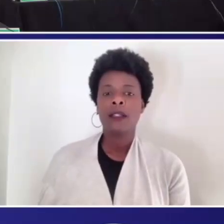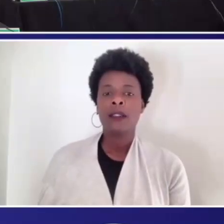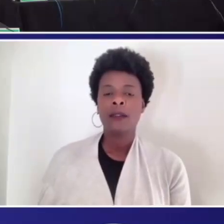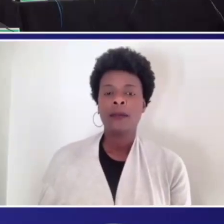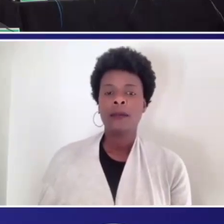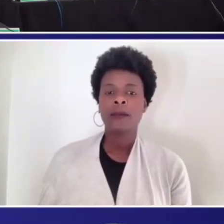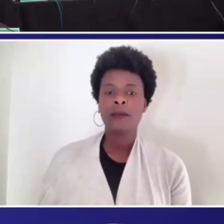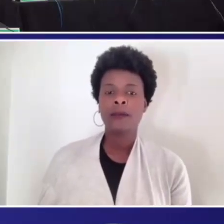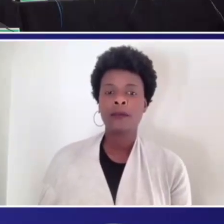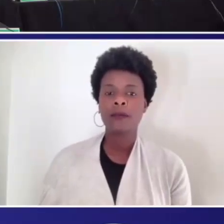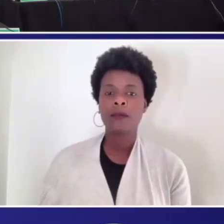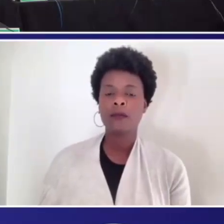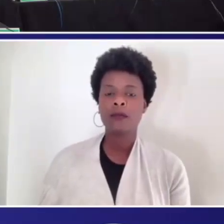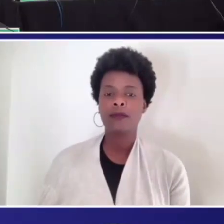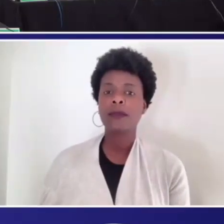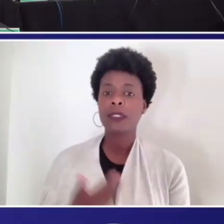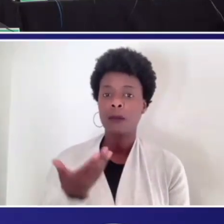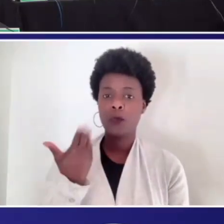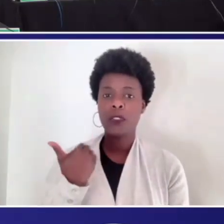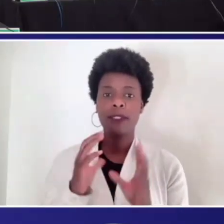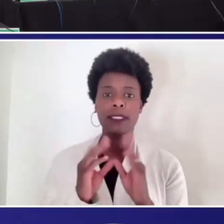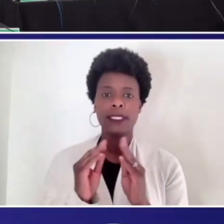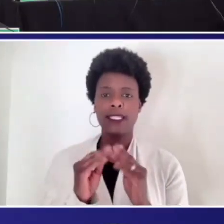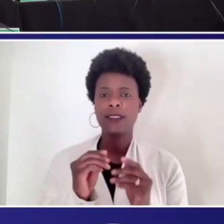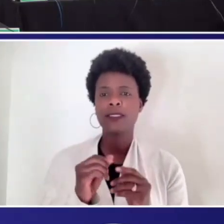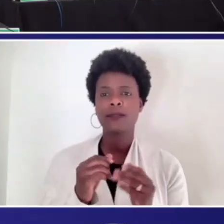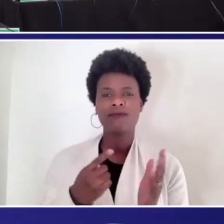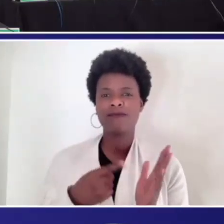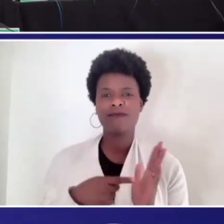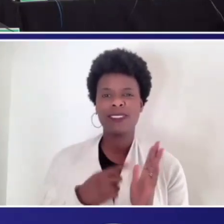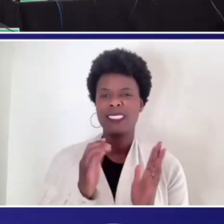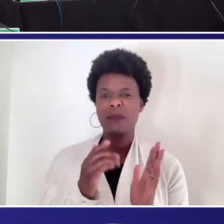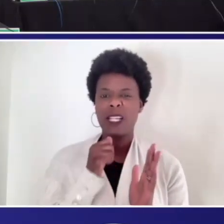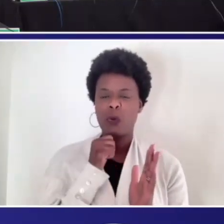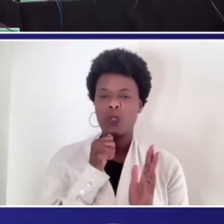We didn't see that as a viable path to consensus, given some objections.